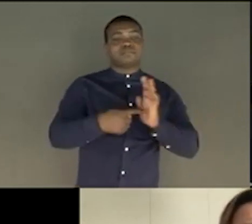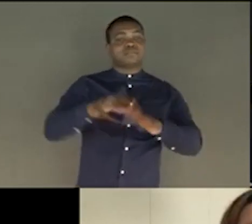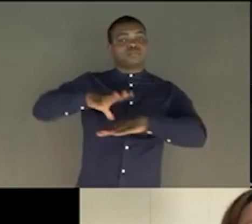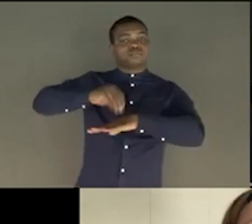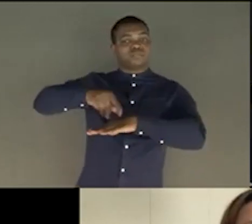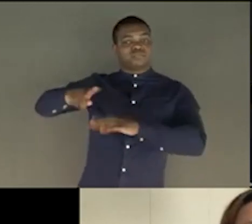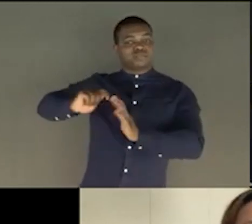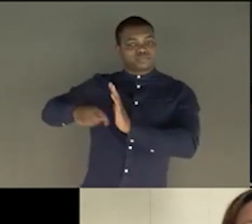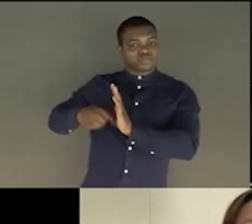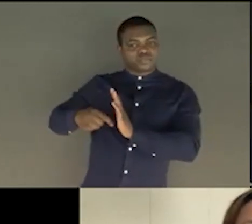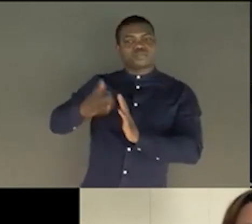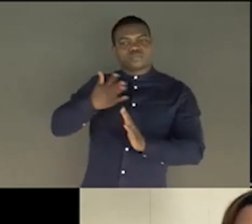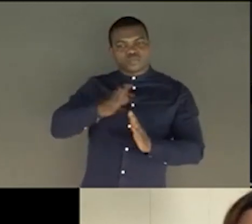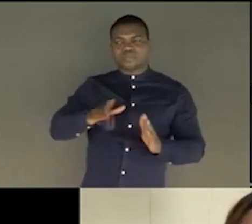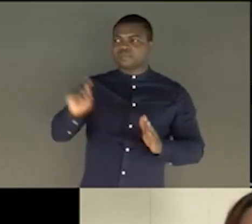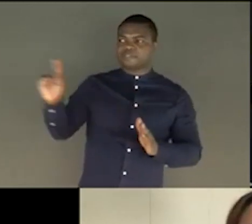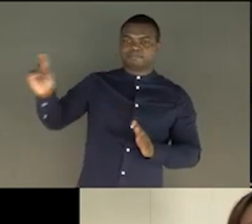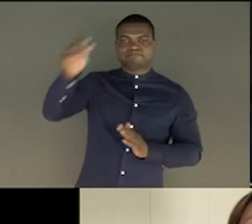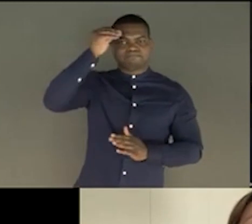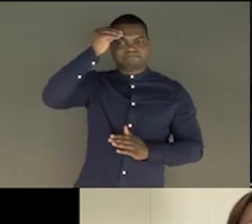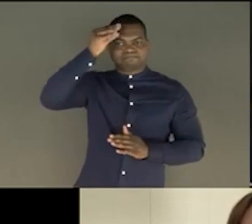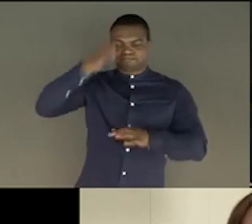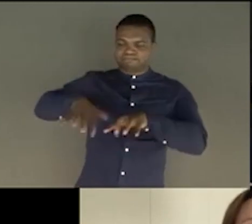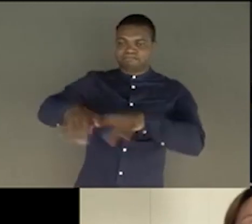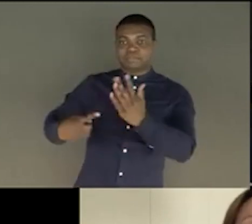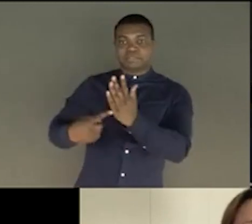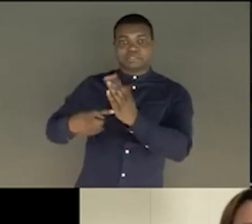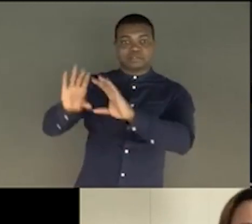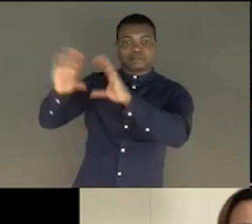And if we succeed with this and if we can prove that collecting data this way